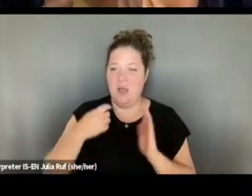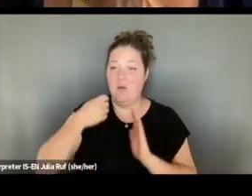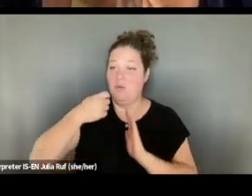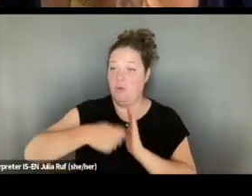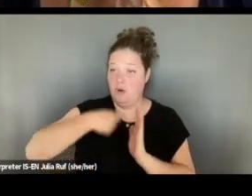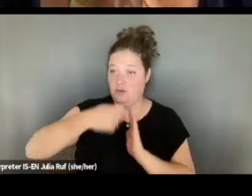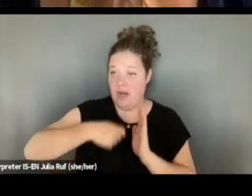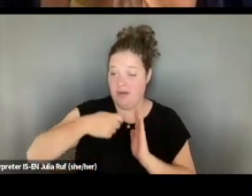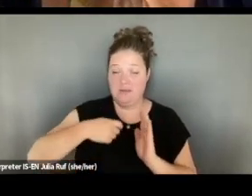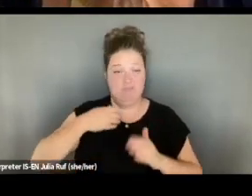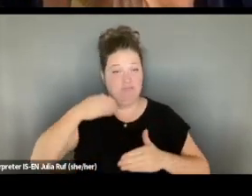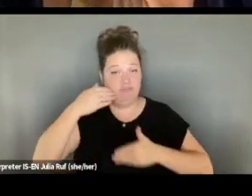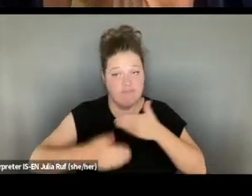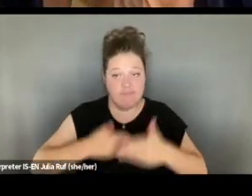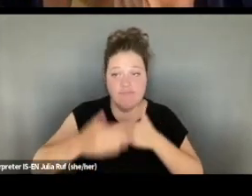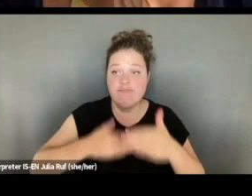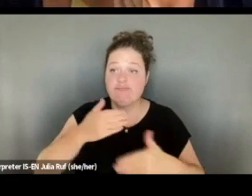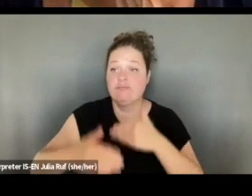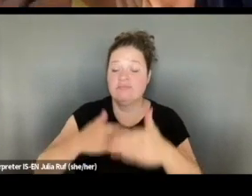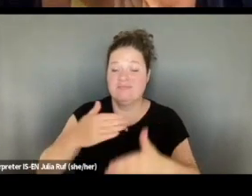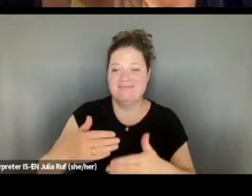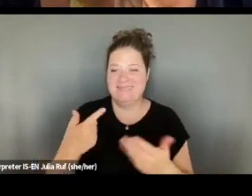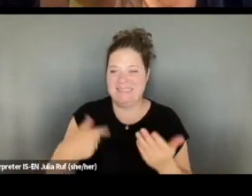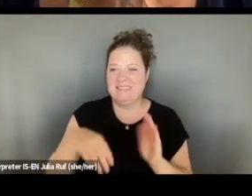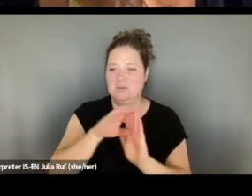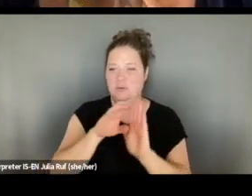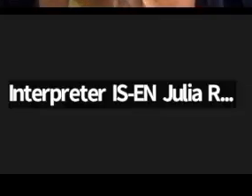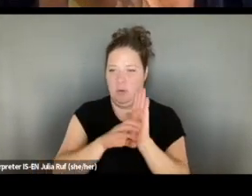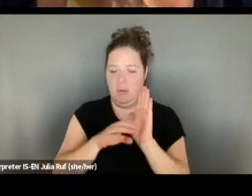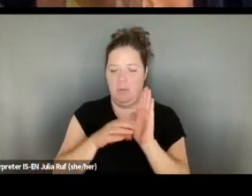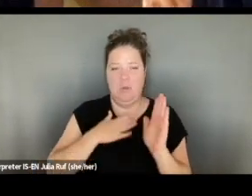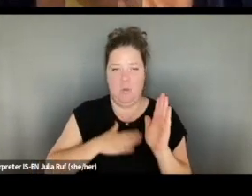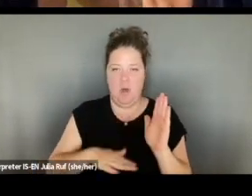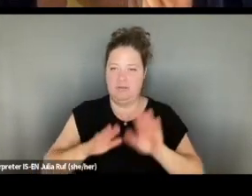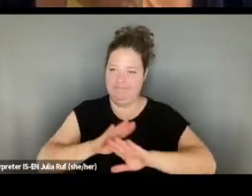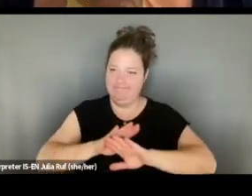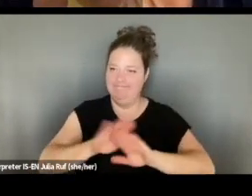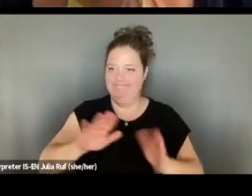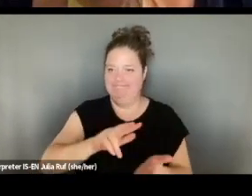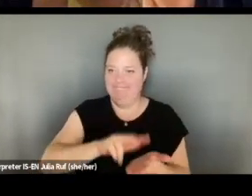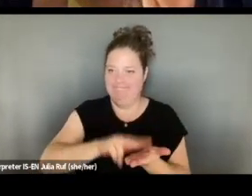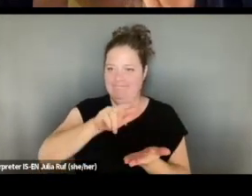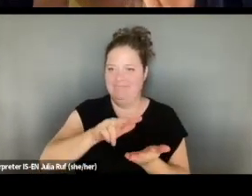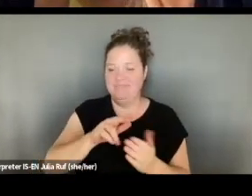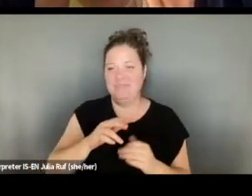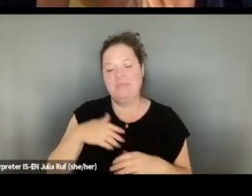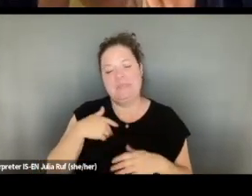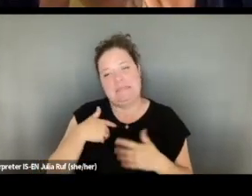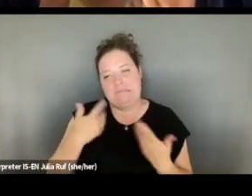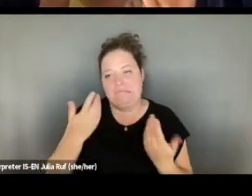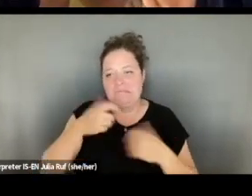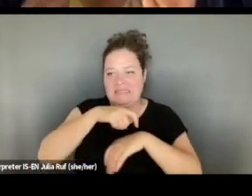process, which will lead to finally finalizing the curriculum, so that is what we are doing next, except for having holidays in the